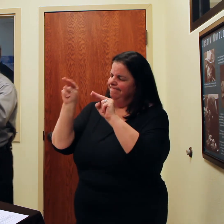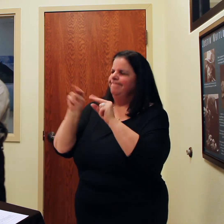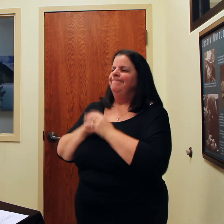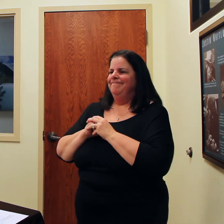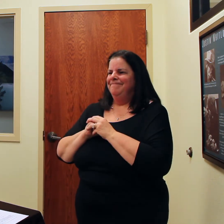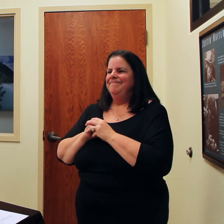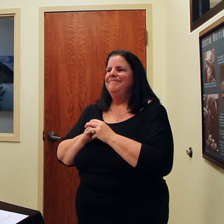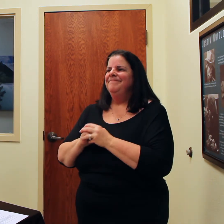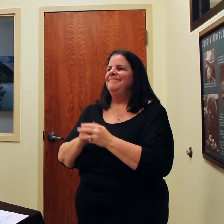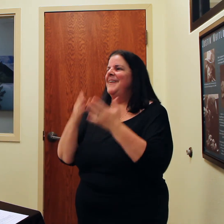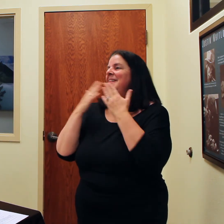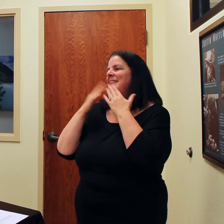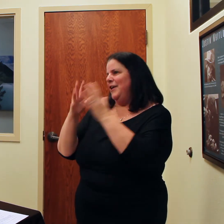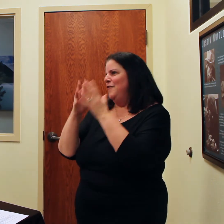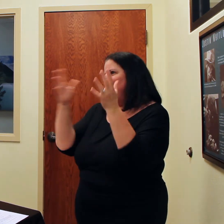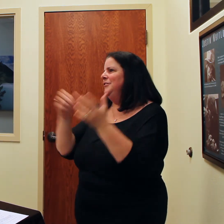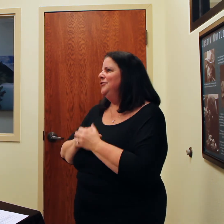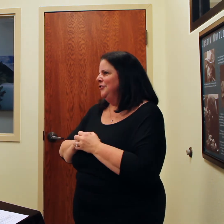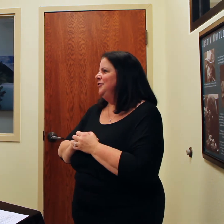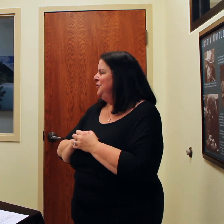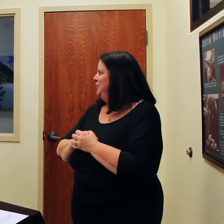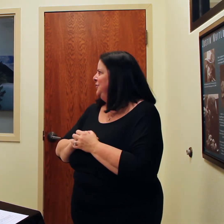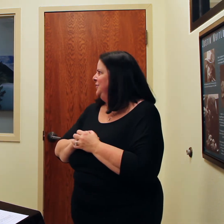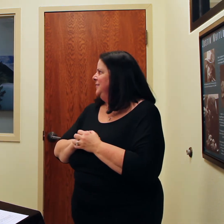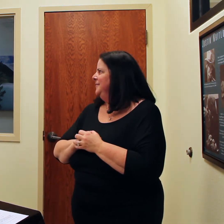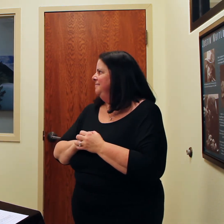(everyone applauding)